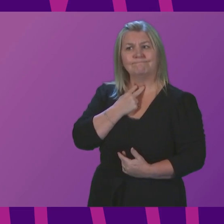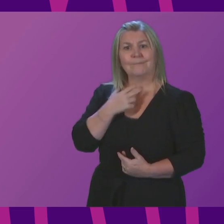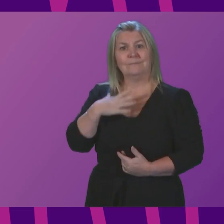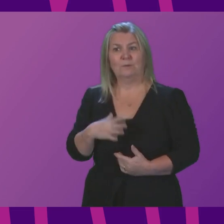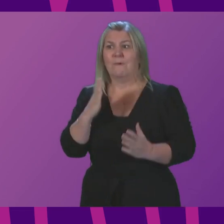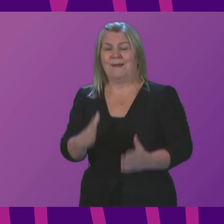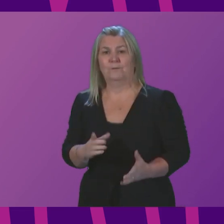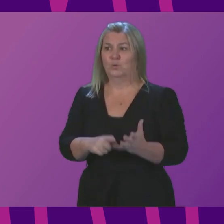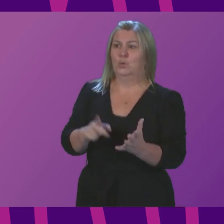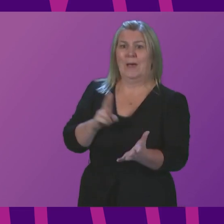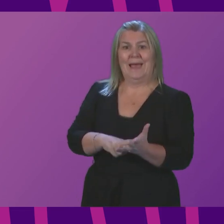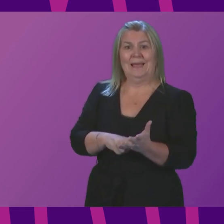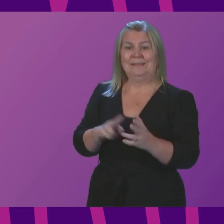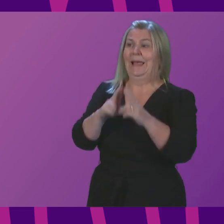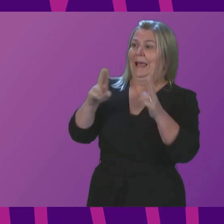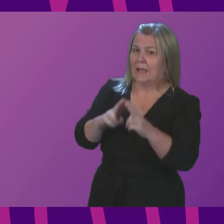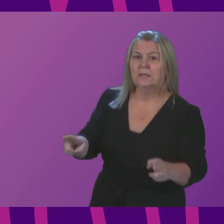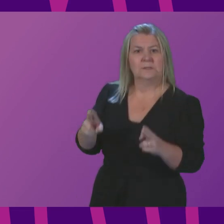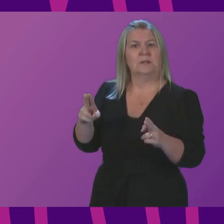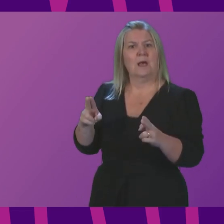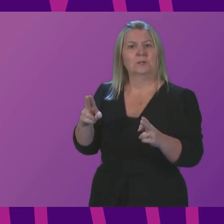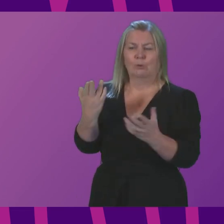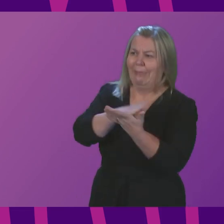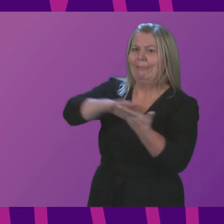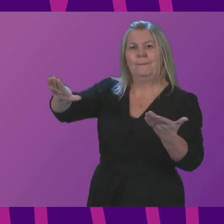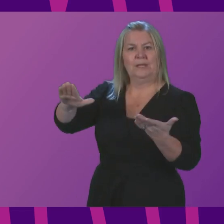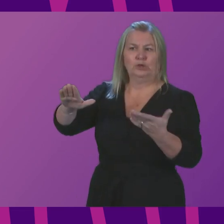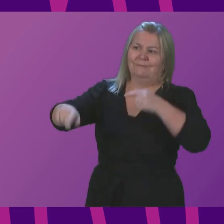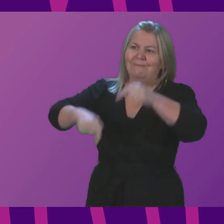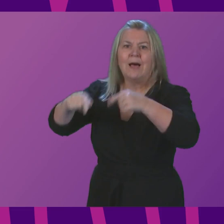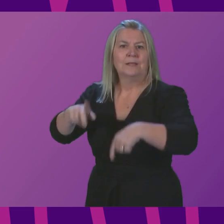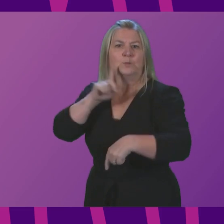United Nations international day for the elimination of violence against women and the 16 days